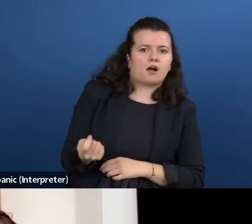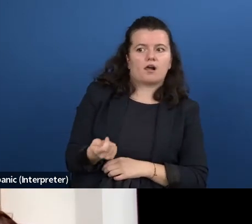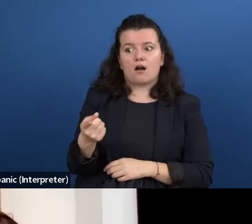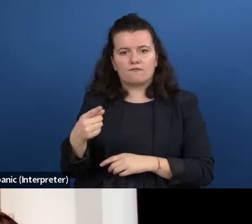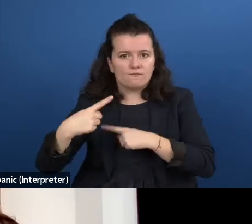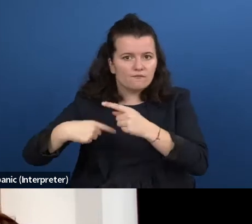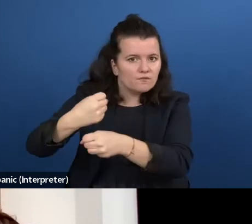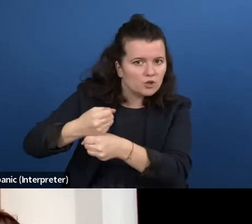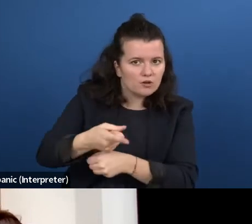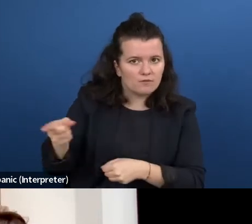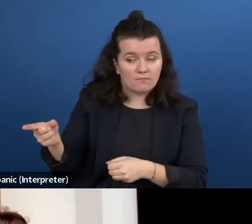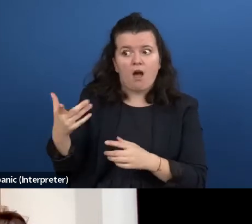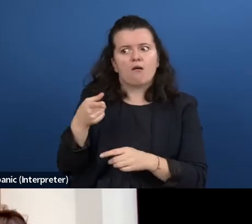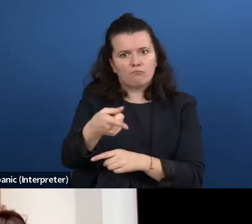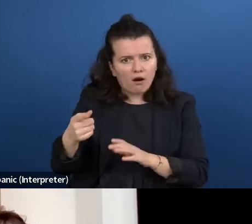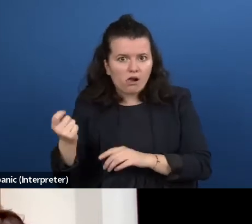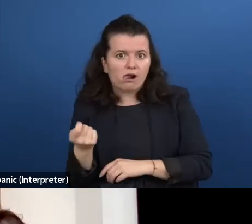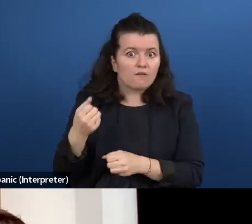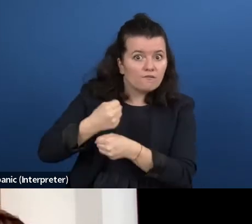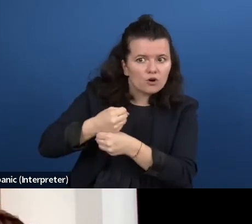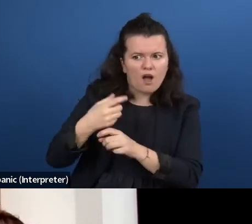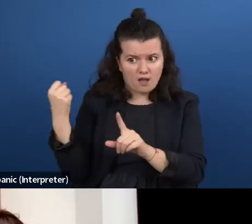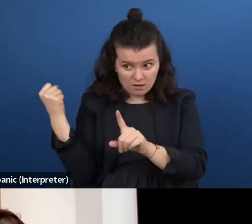but also on their sexual and reproductive health.